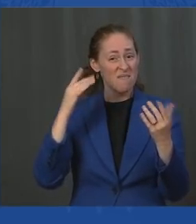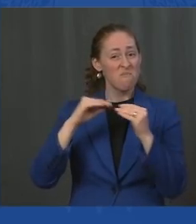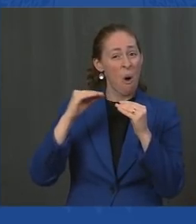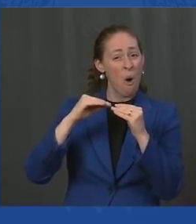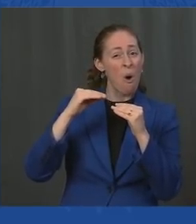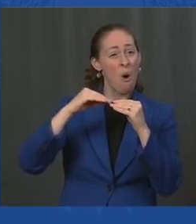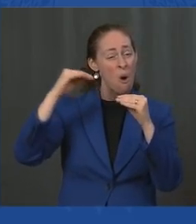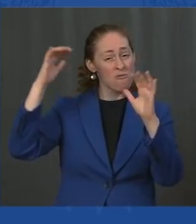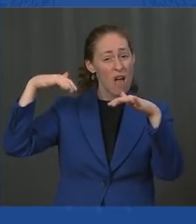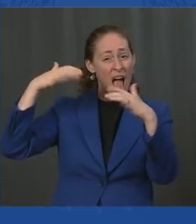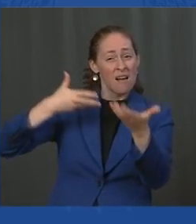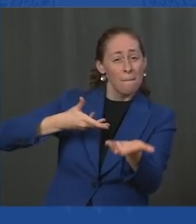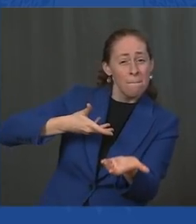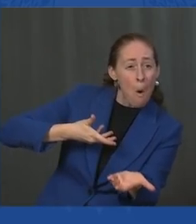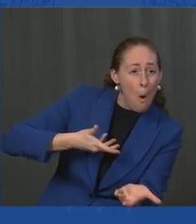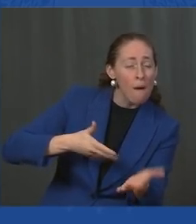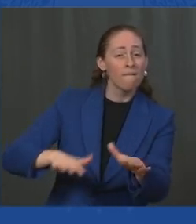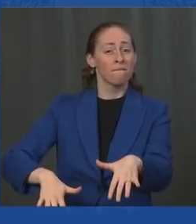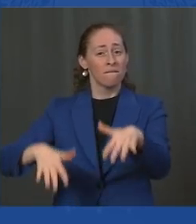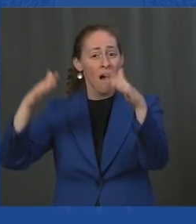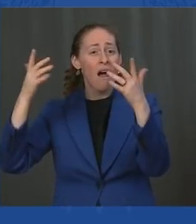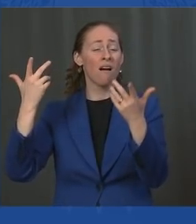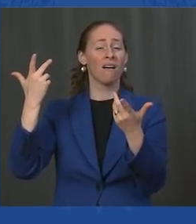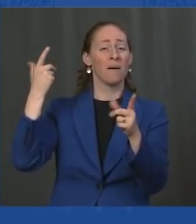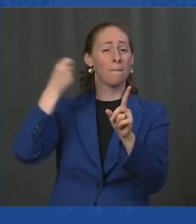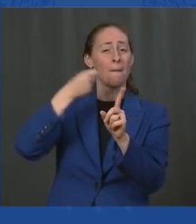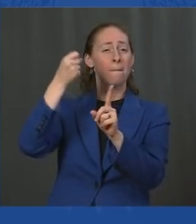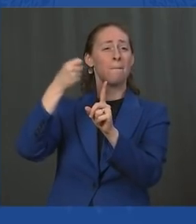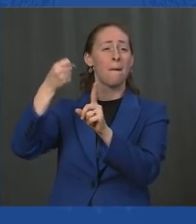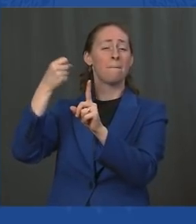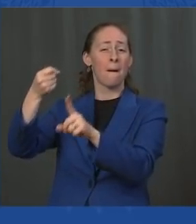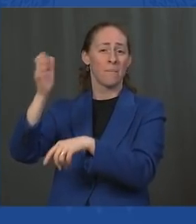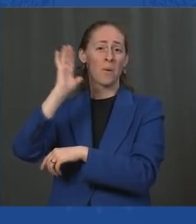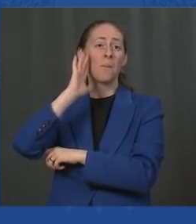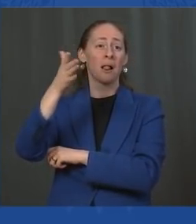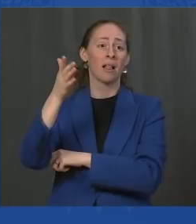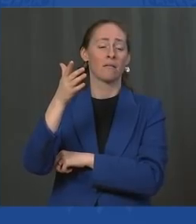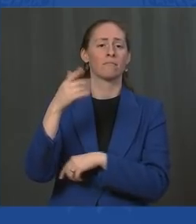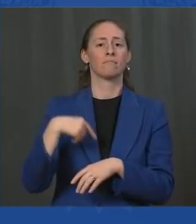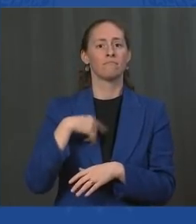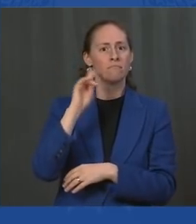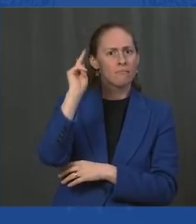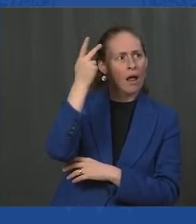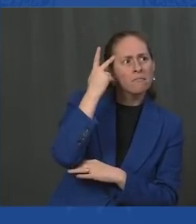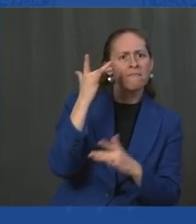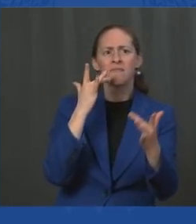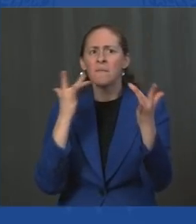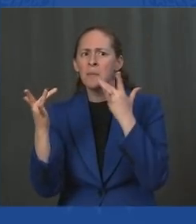We're reminded that this isn't about politics. Hurricane IDA didn't care if you were a Democrat